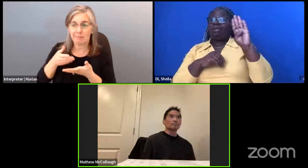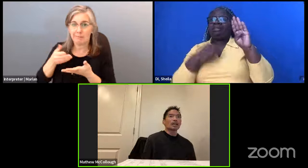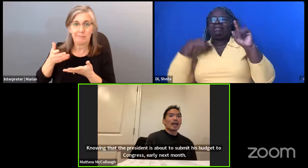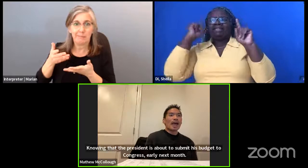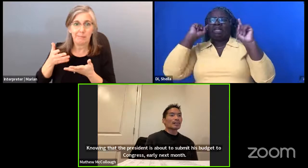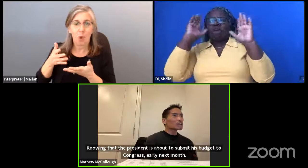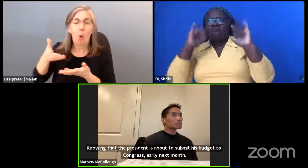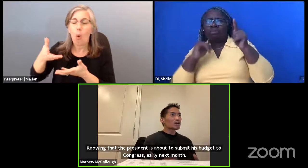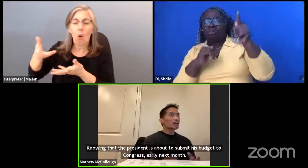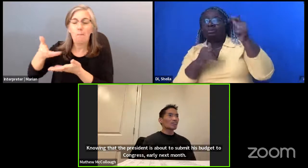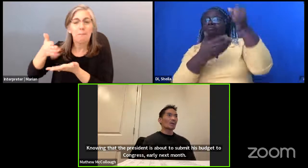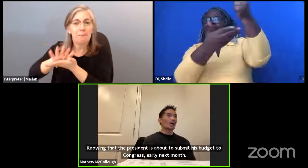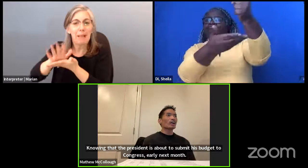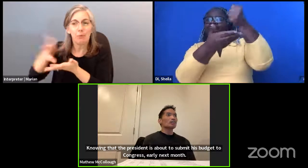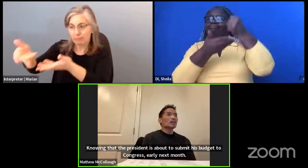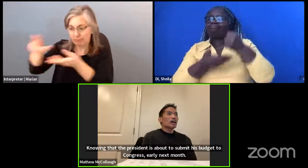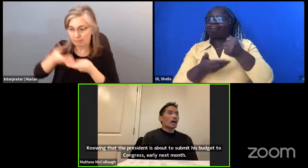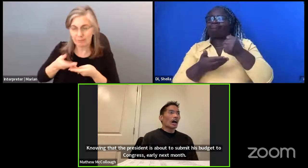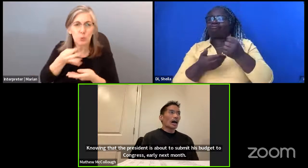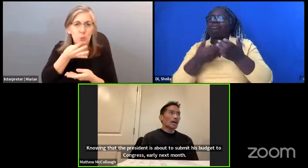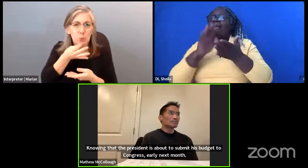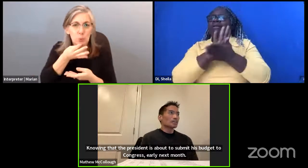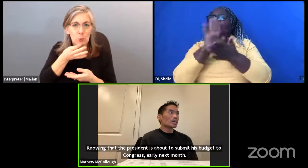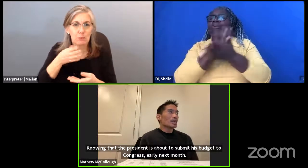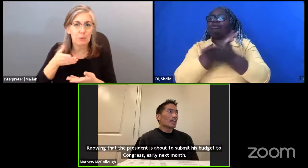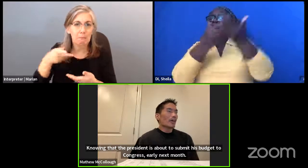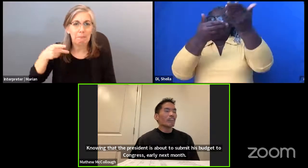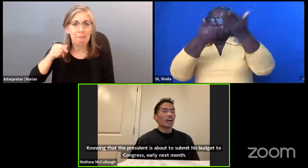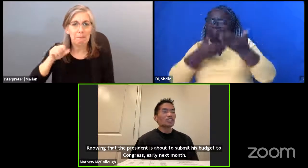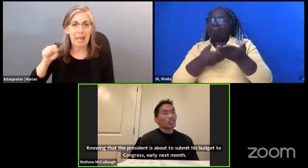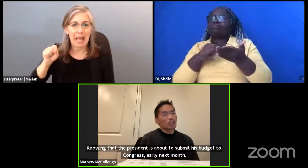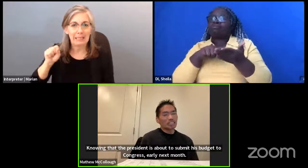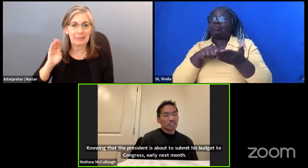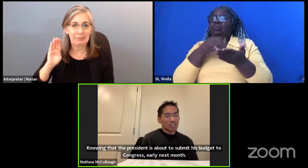And that's where we are on FY 2023.